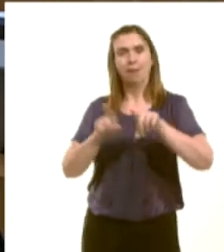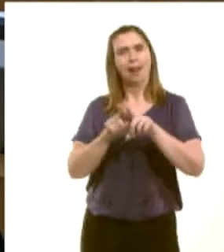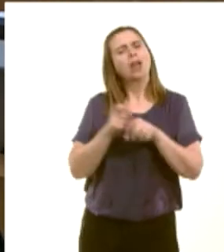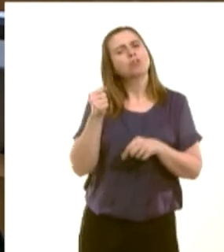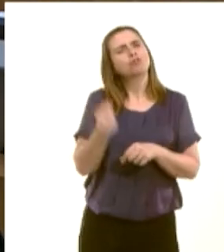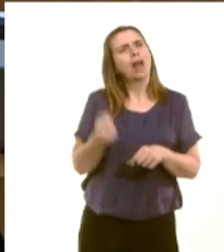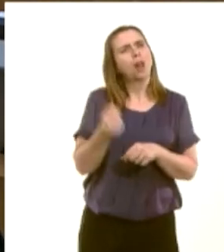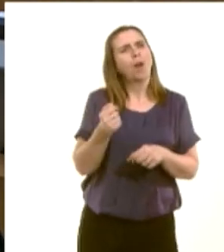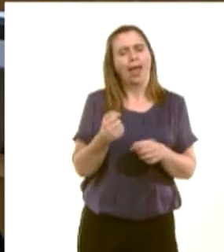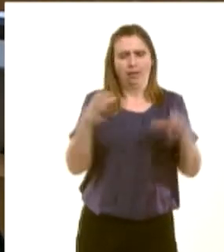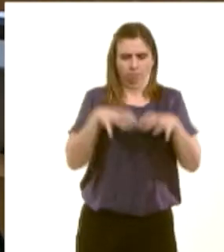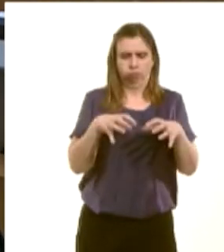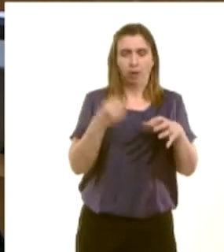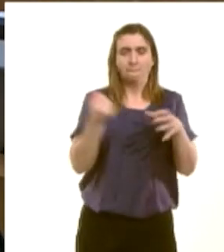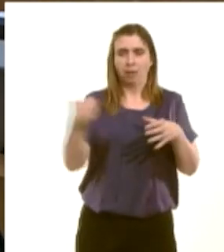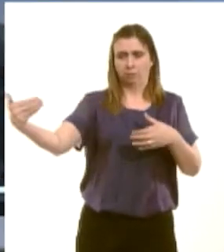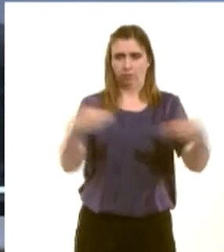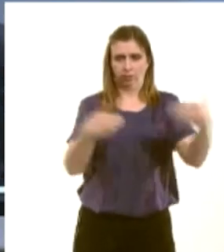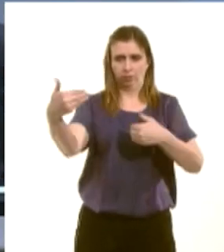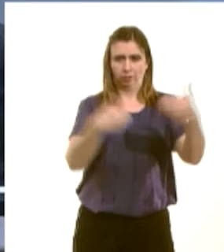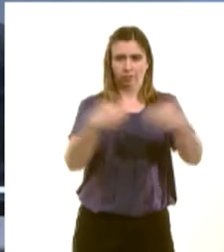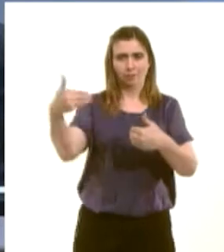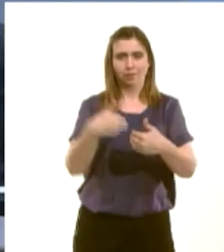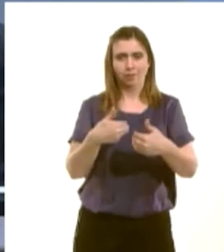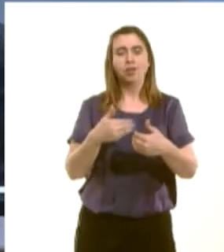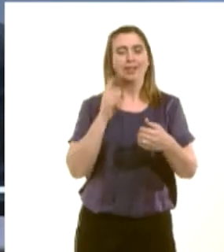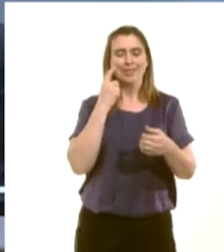and bus services coming into those railway stations. That is something I very much welcome